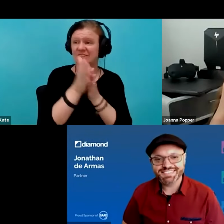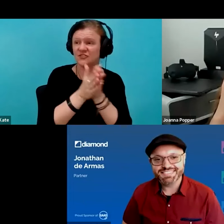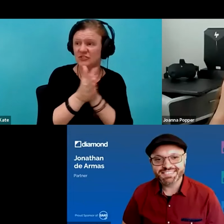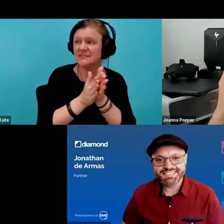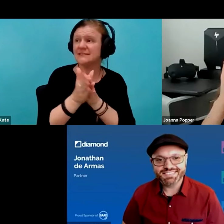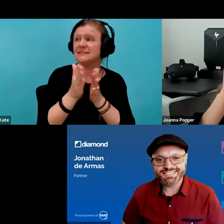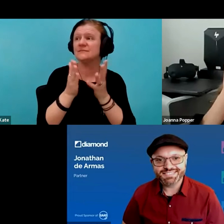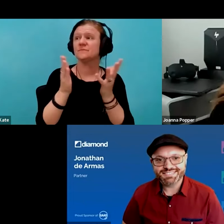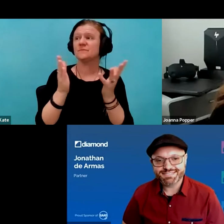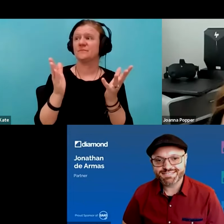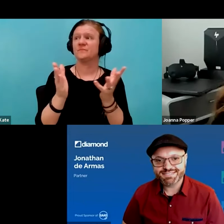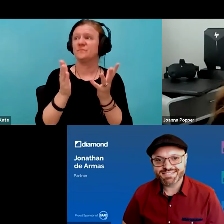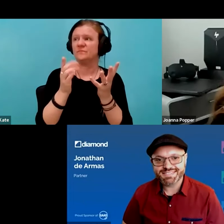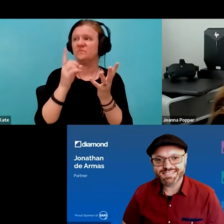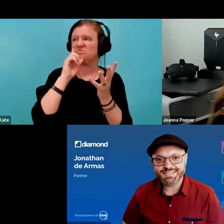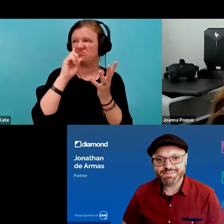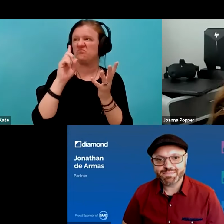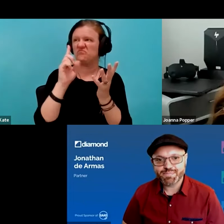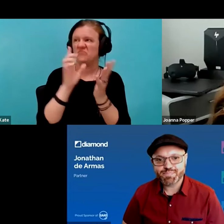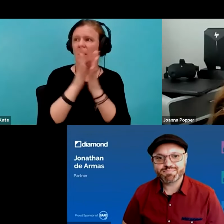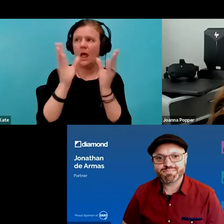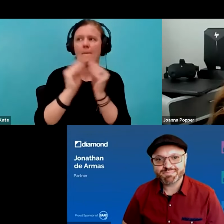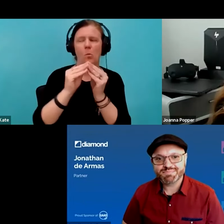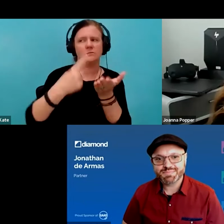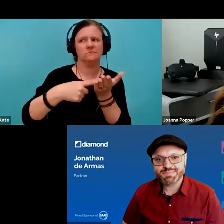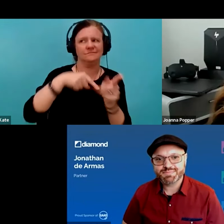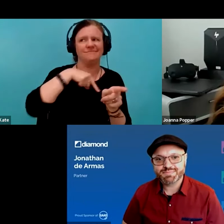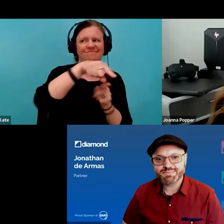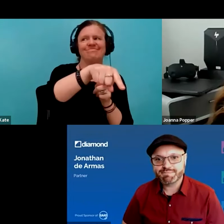Joanna Popper: You know, I think that there's a lot a lot more to be done in this area and you know